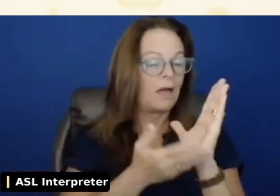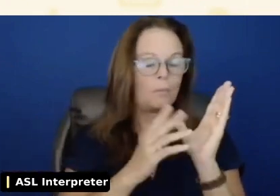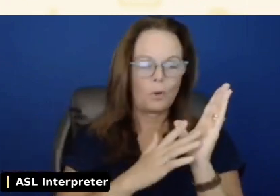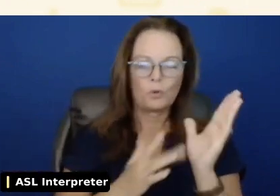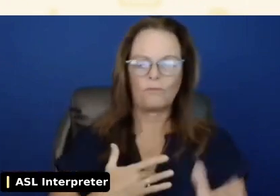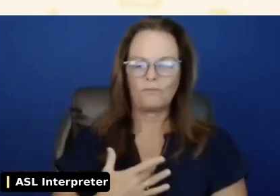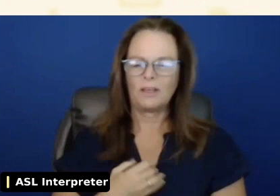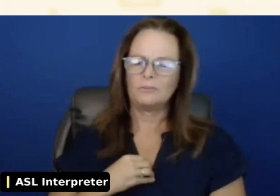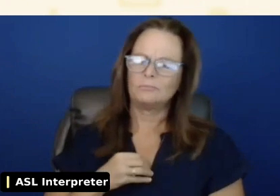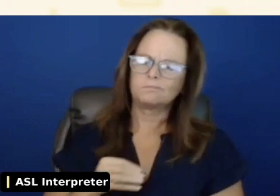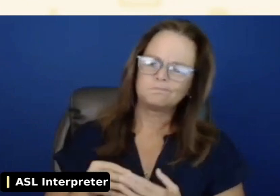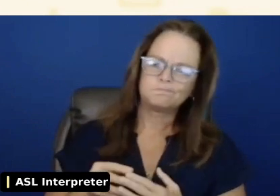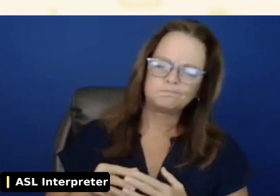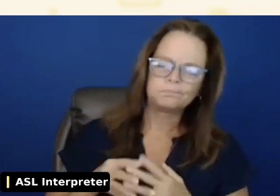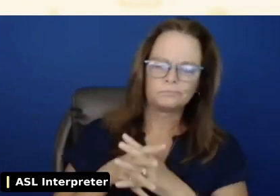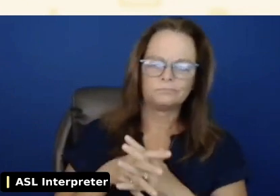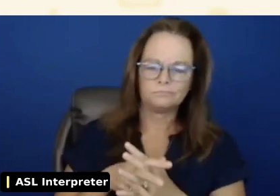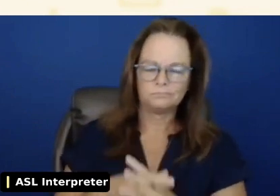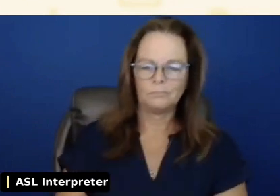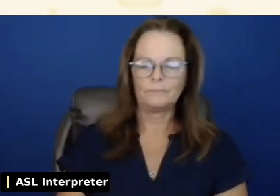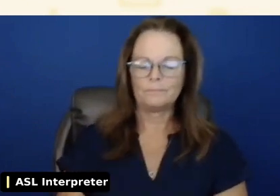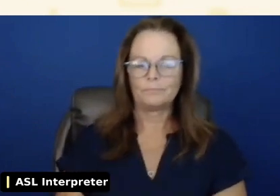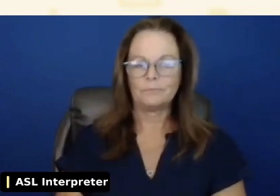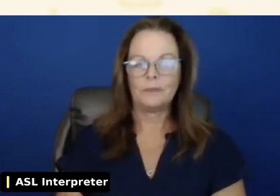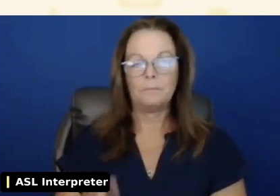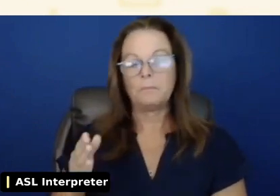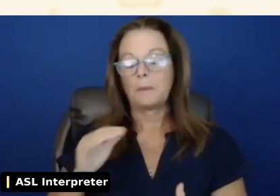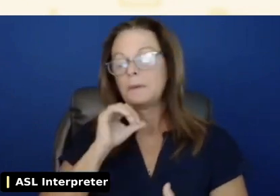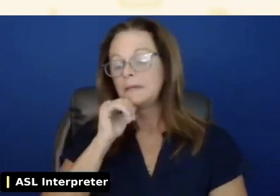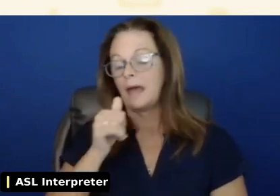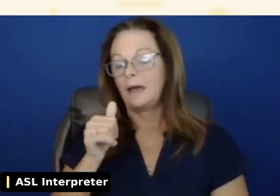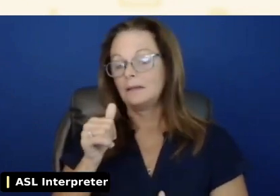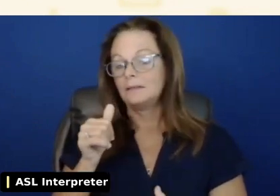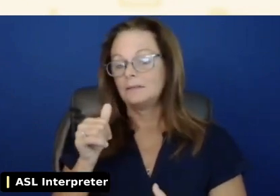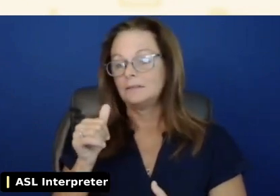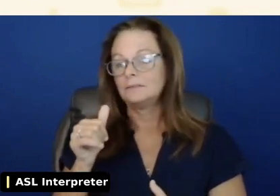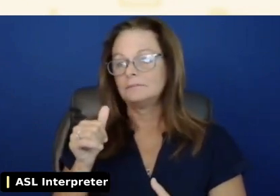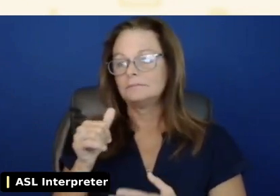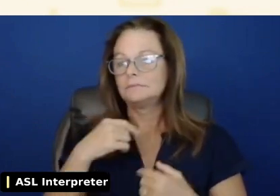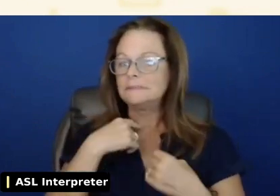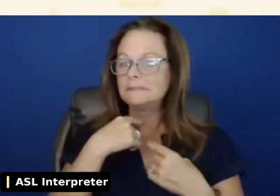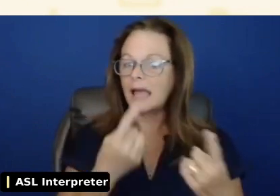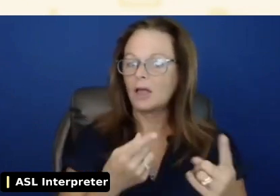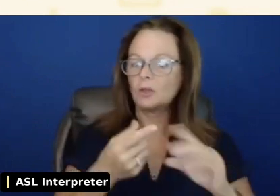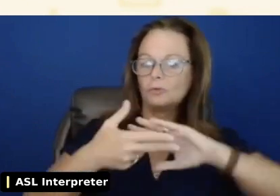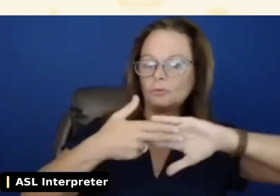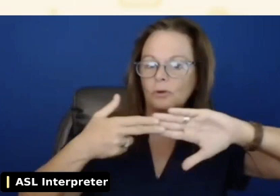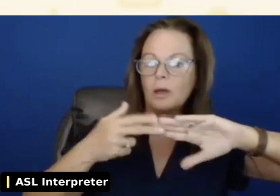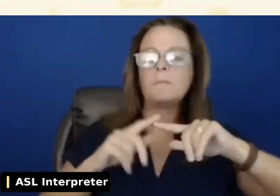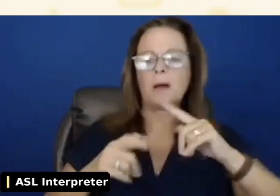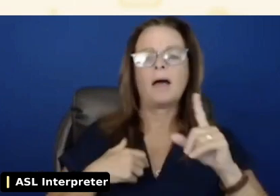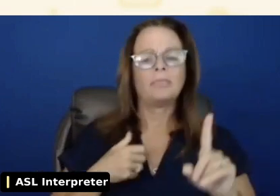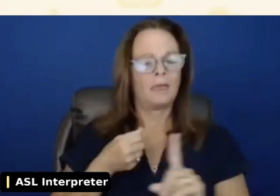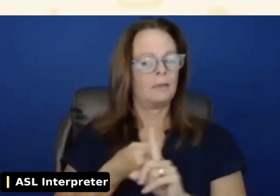And they may not be heard, but they are profoundly impacting experiences